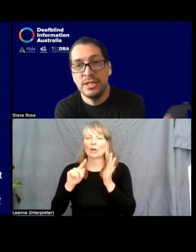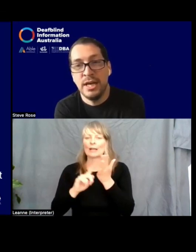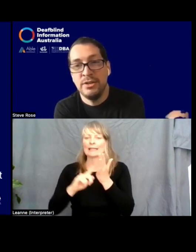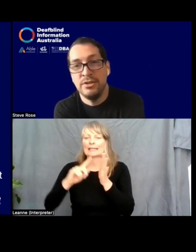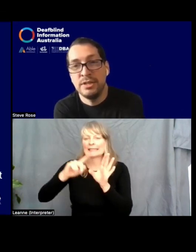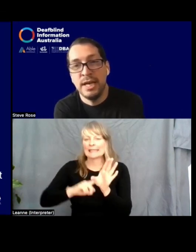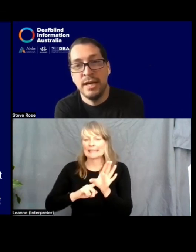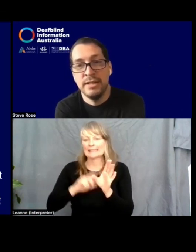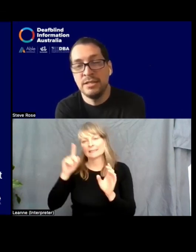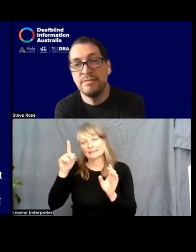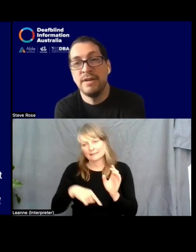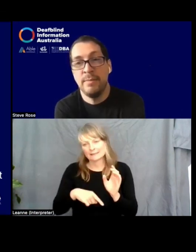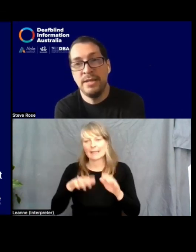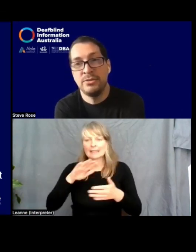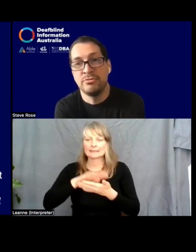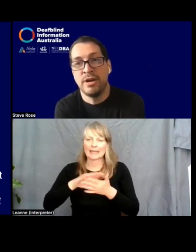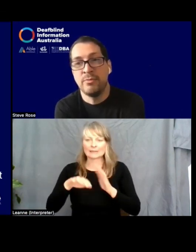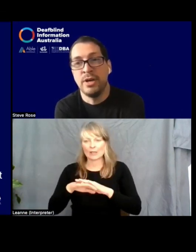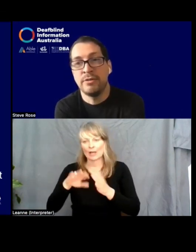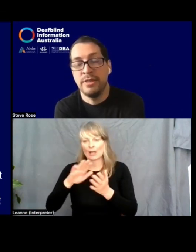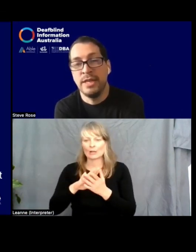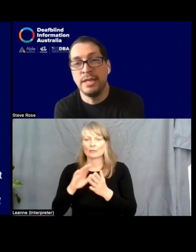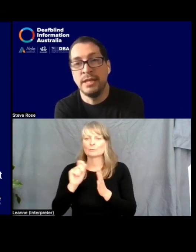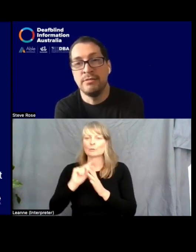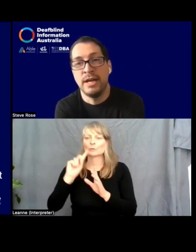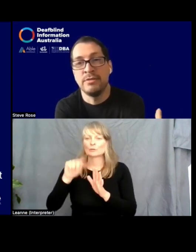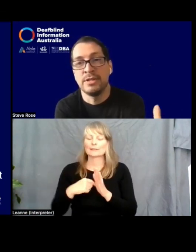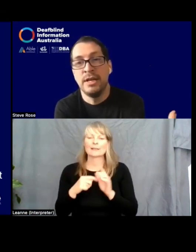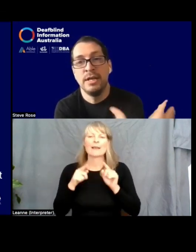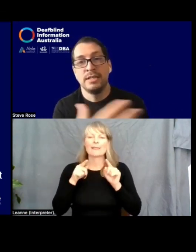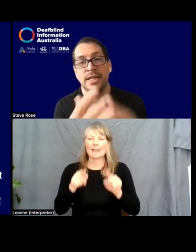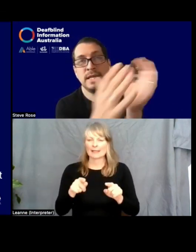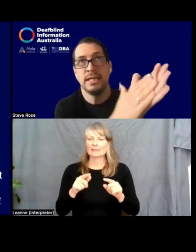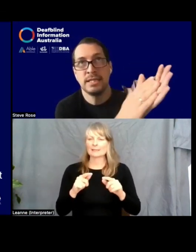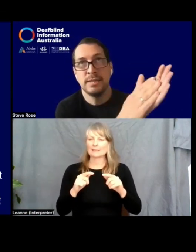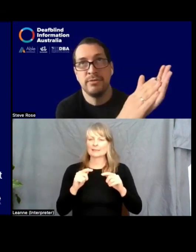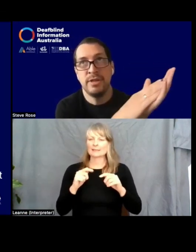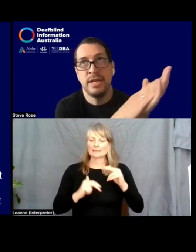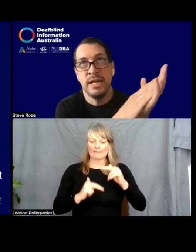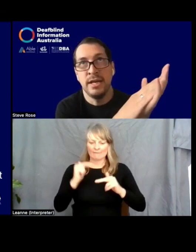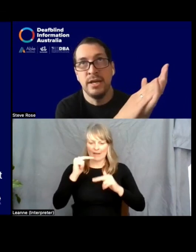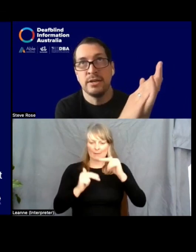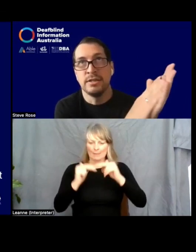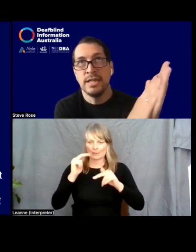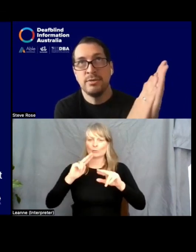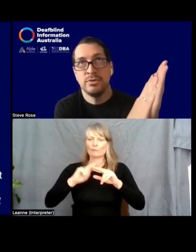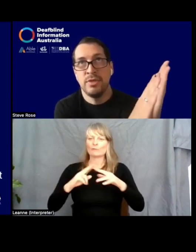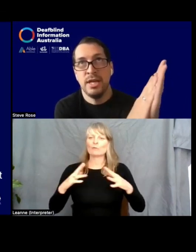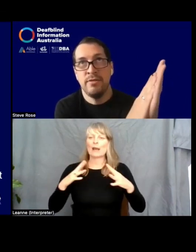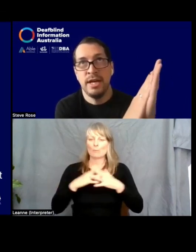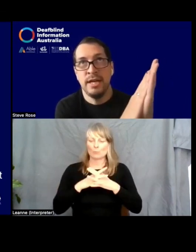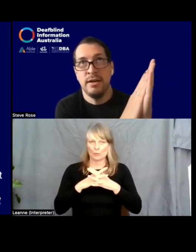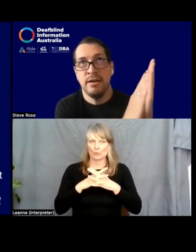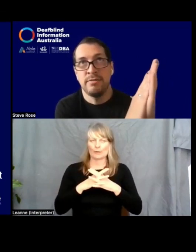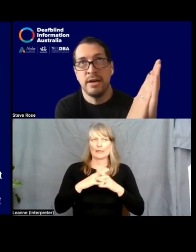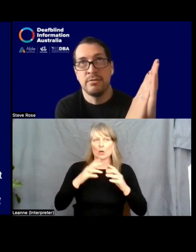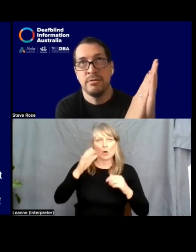And you can get, it's a developmental framework for thinking around taking some of the conceptual theory of how